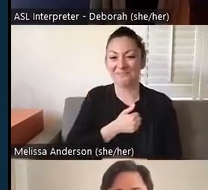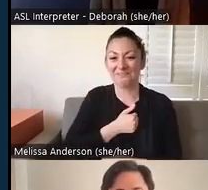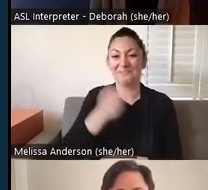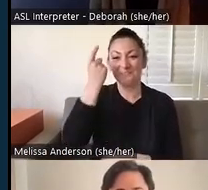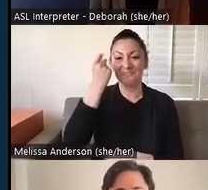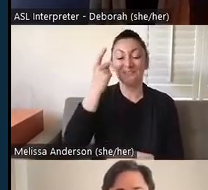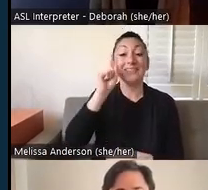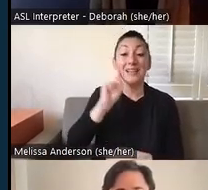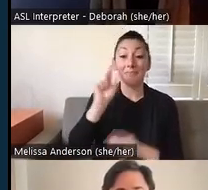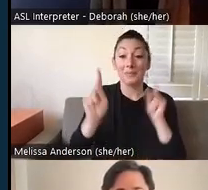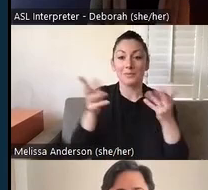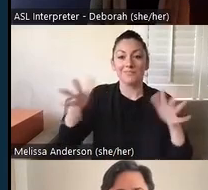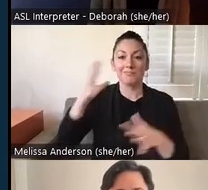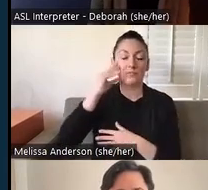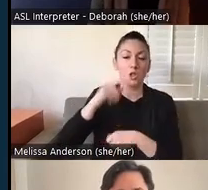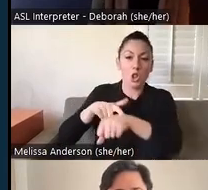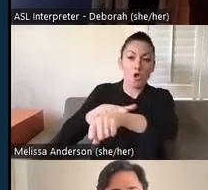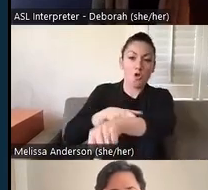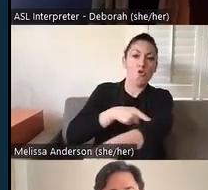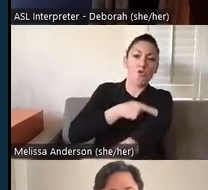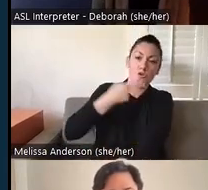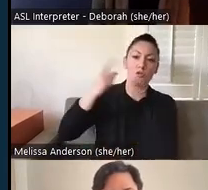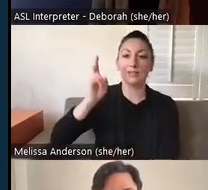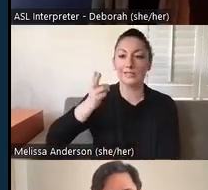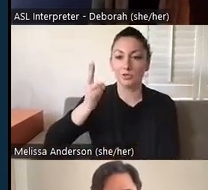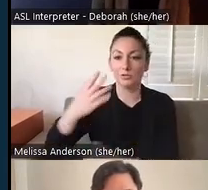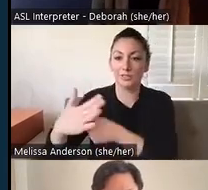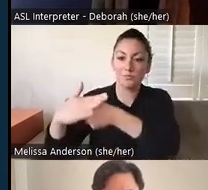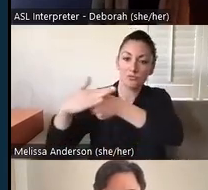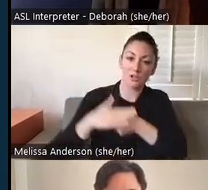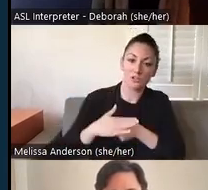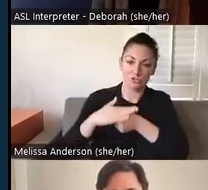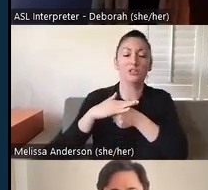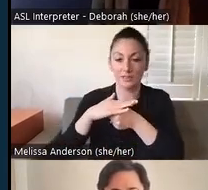Oh sorry, go ahead, Melissa. And I just wanted to say that deaf people have experienced a long